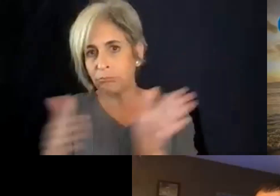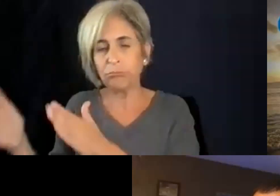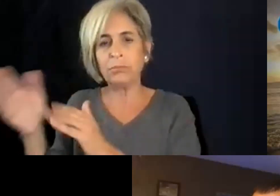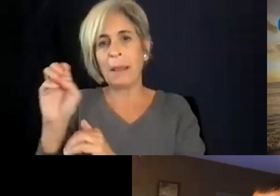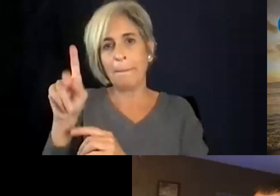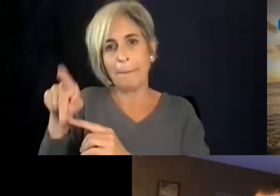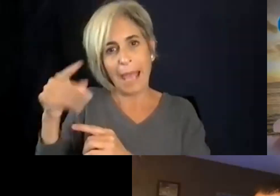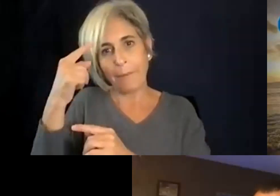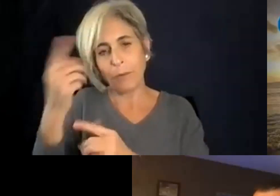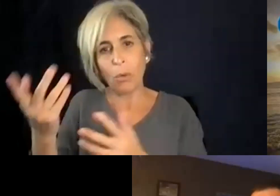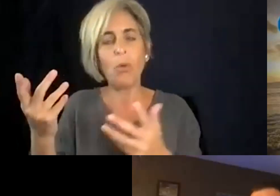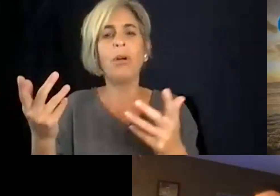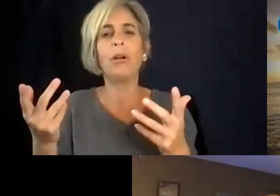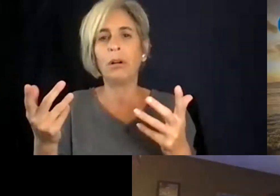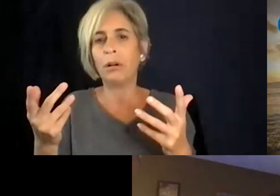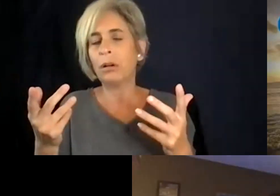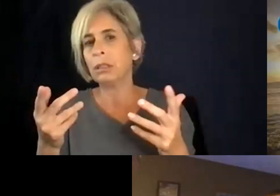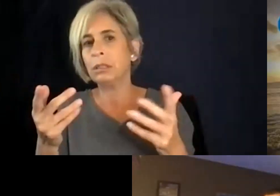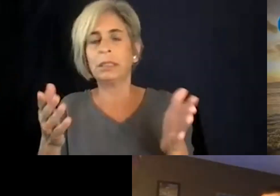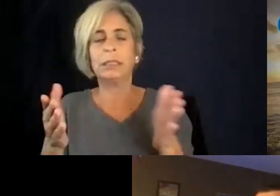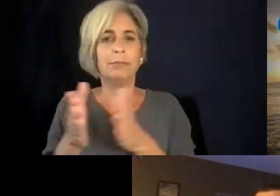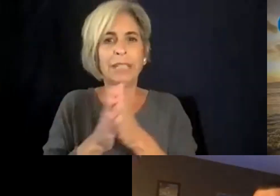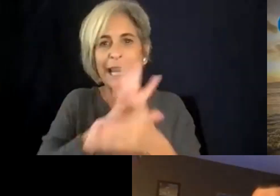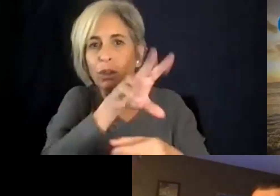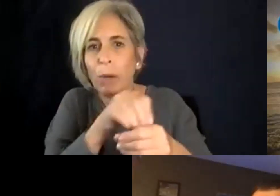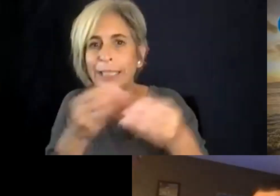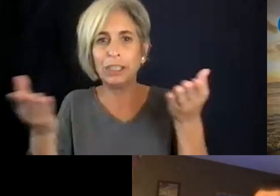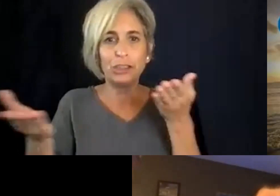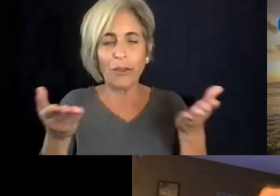process optimization, implementation integration services, organizational